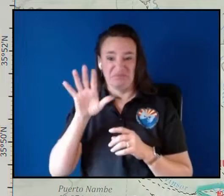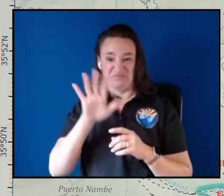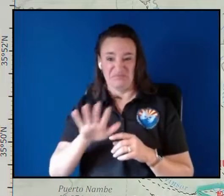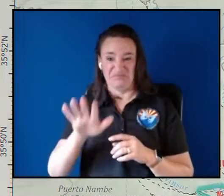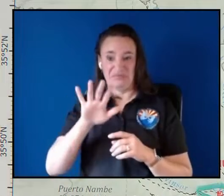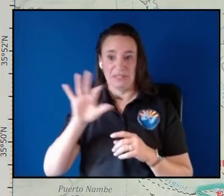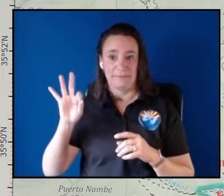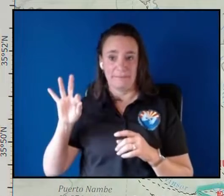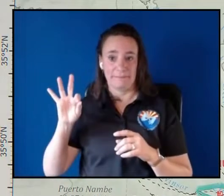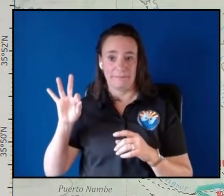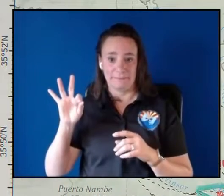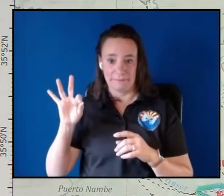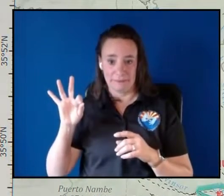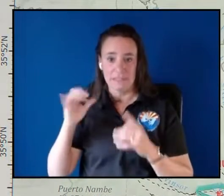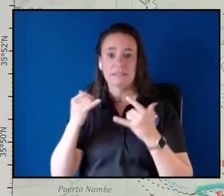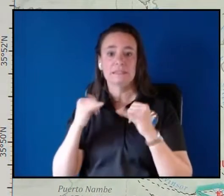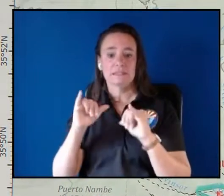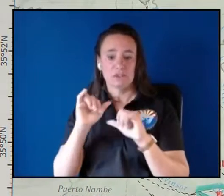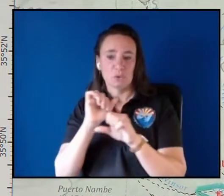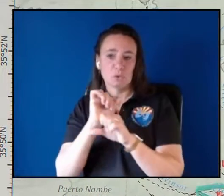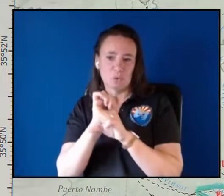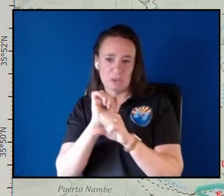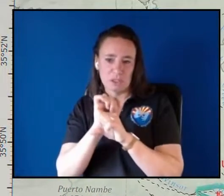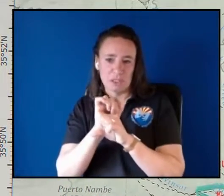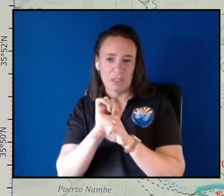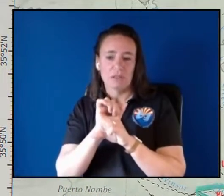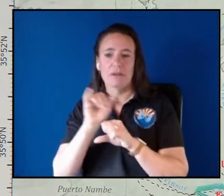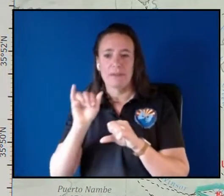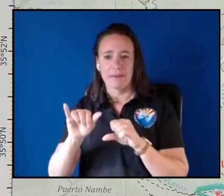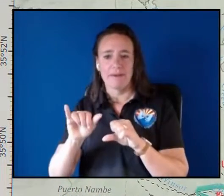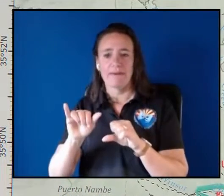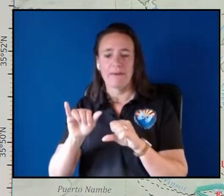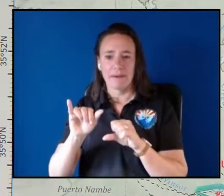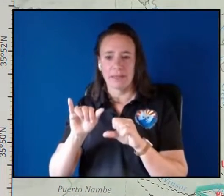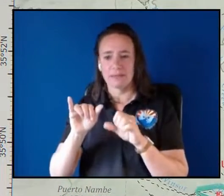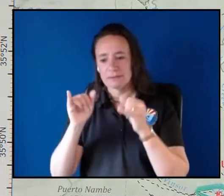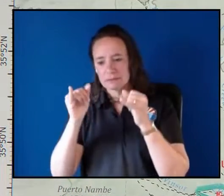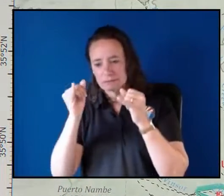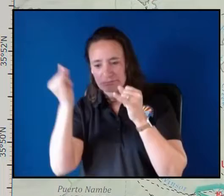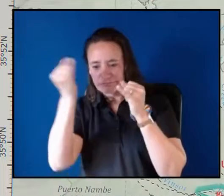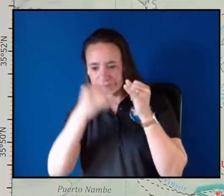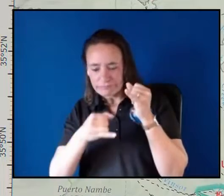those containment lines. They're indirect containment lines that come down into the 63 corridor just below